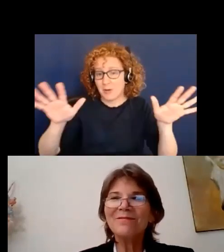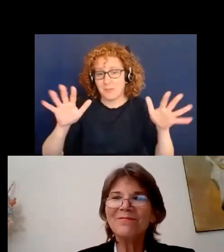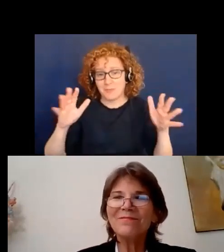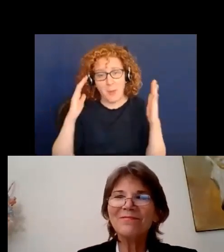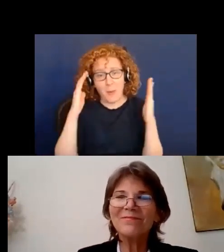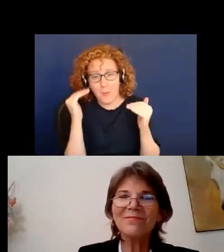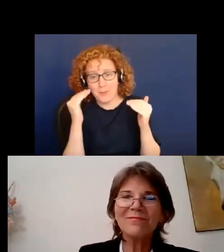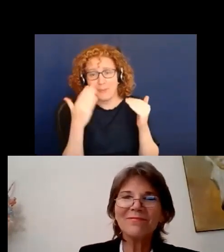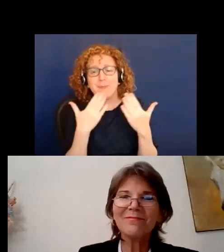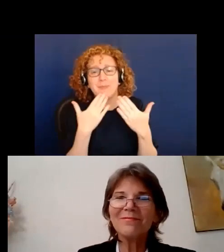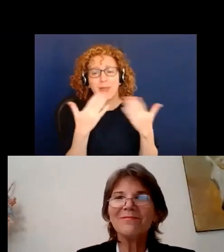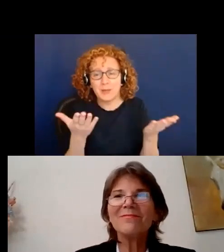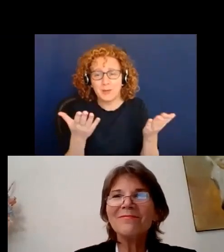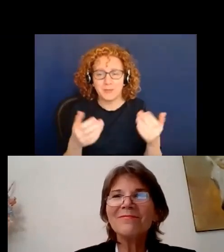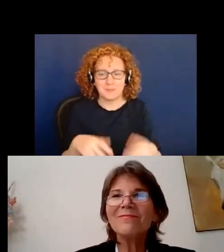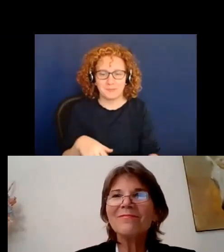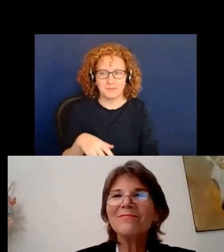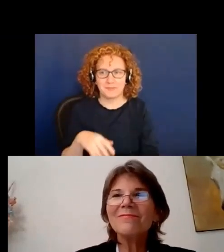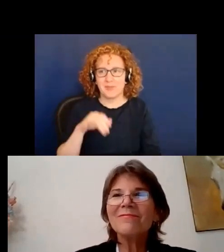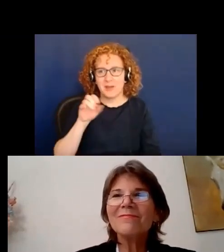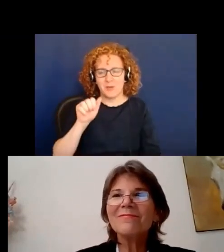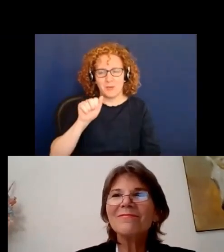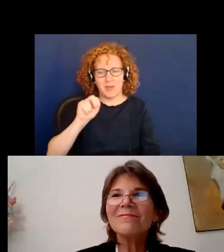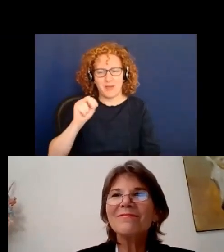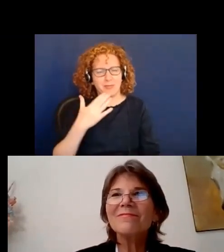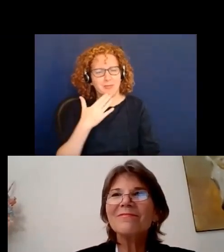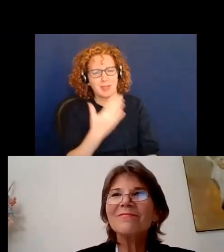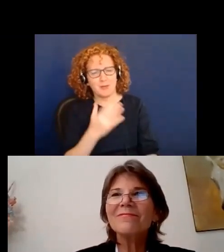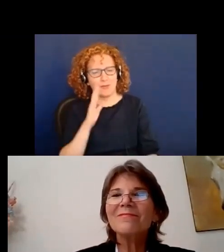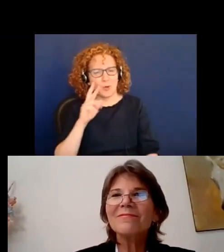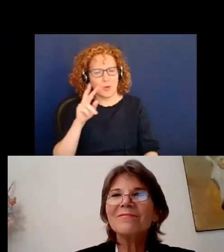Thanks so much for sharing your perspective Adria at Rice University